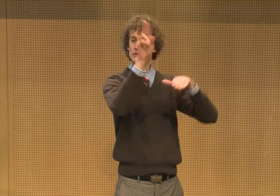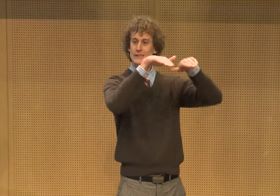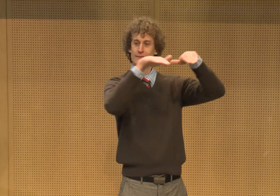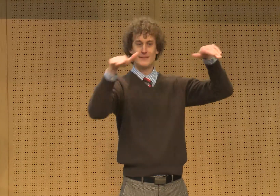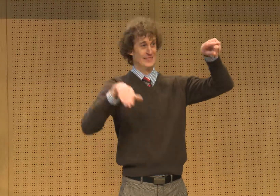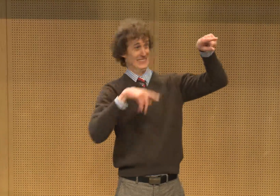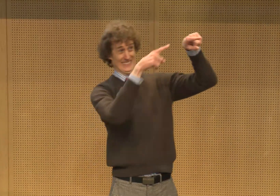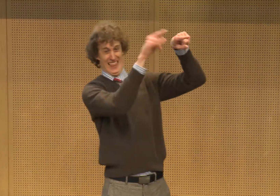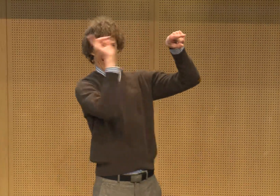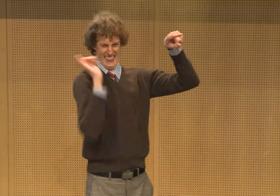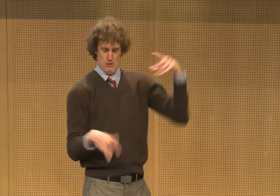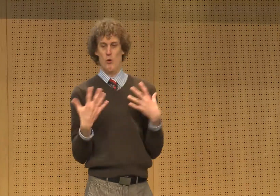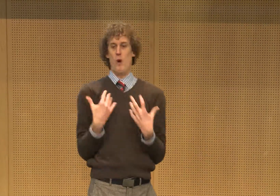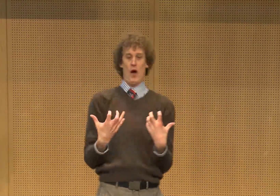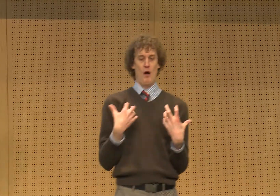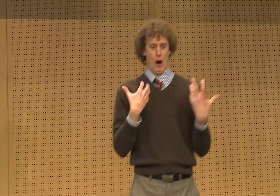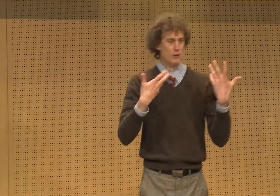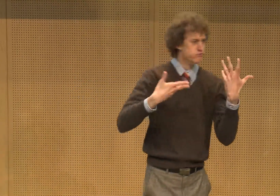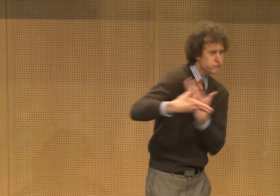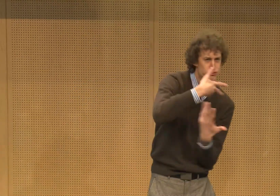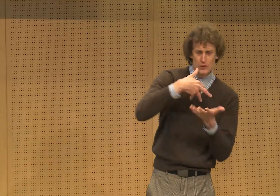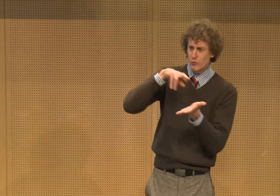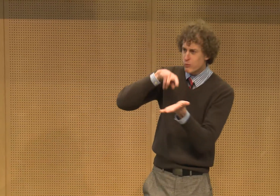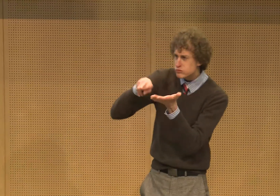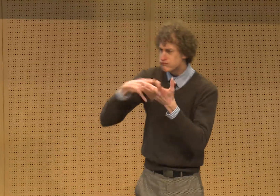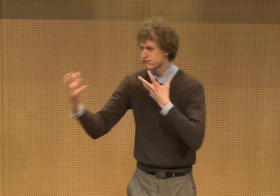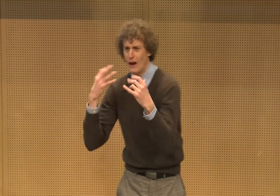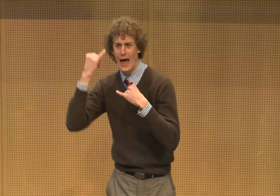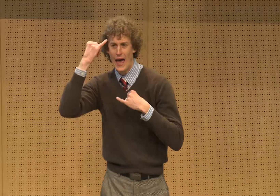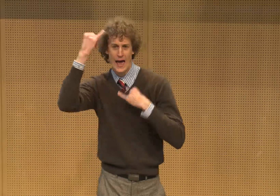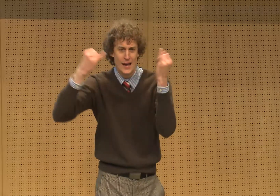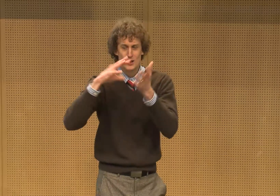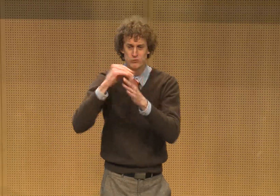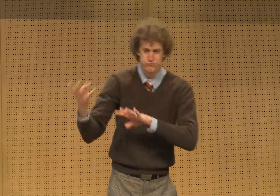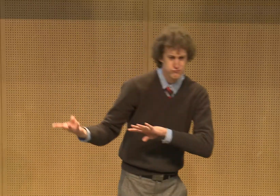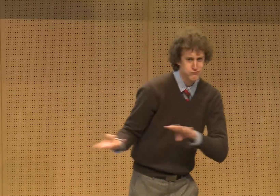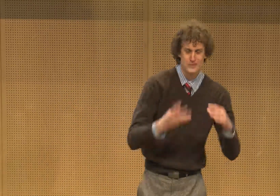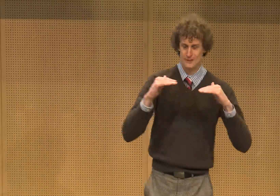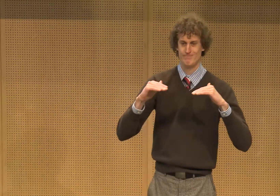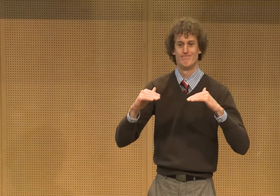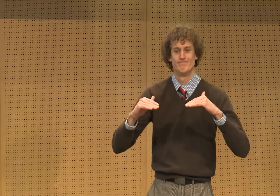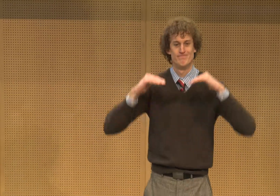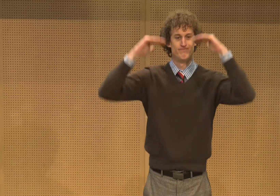and the reason why is because you can teach on a university level, and that's what I wanted. I want to be involved in research,